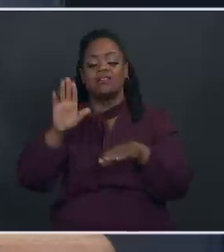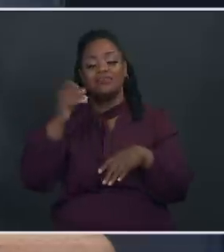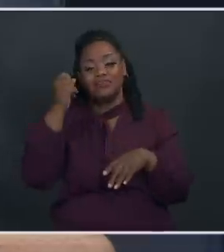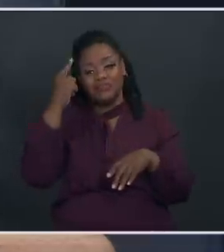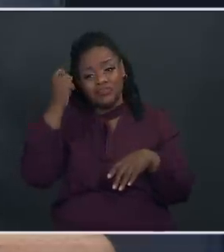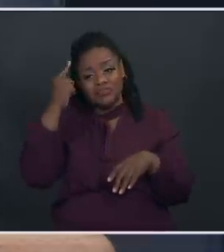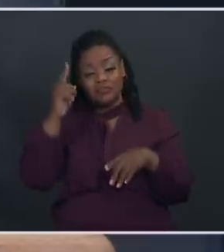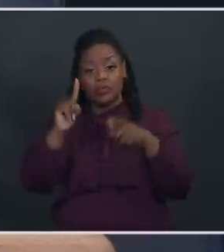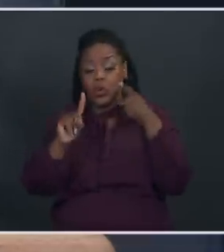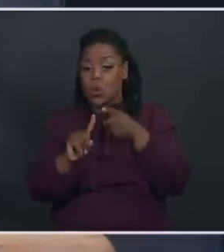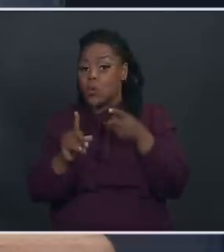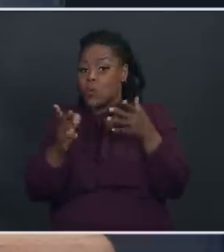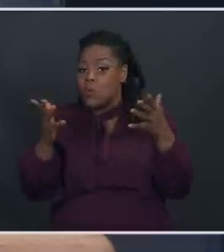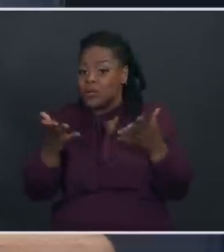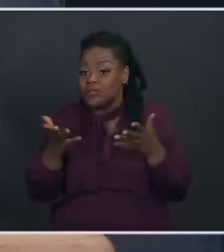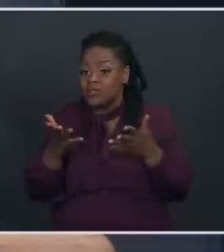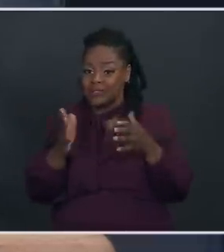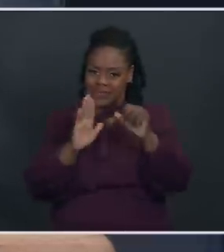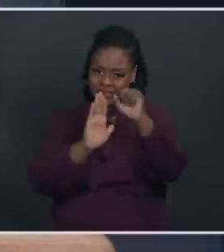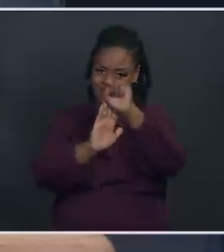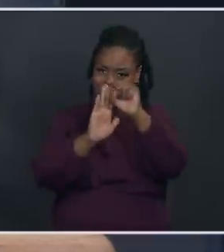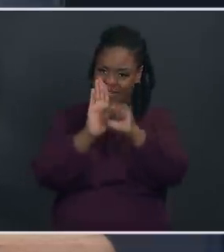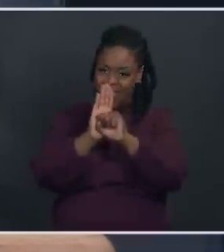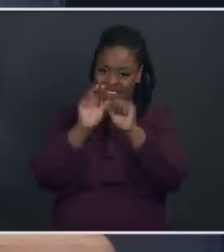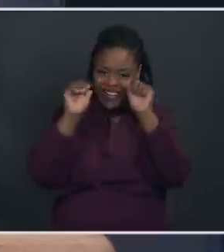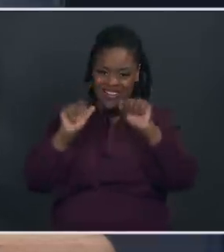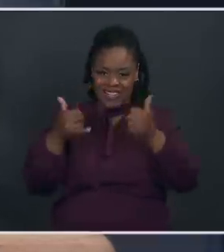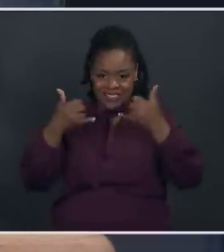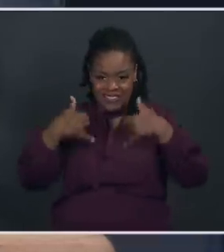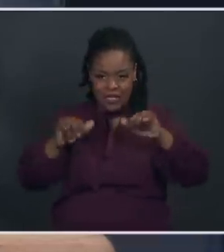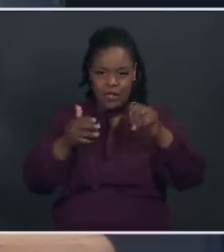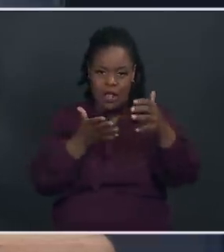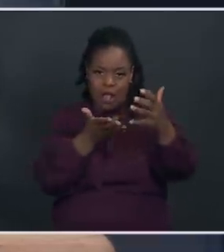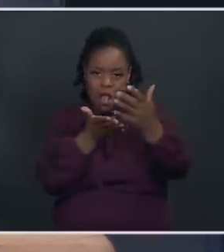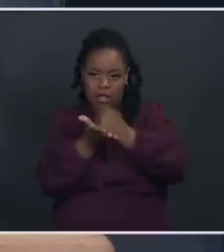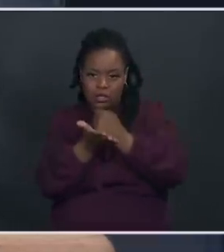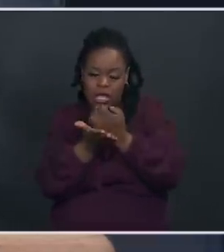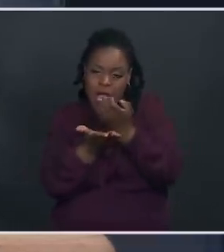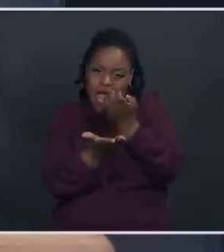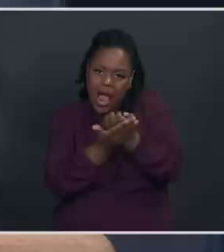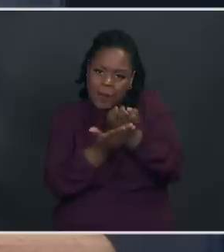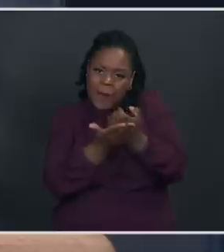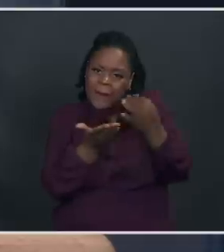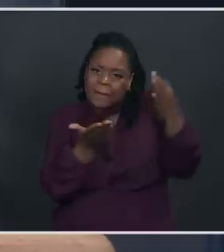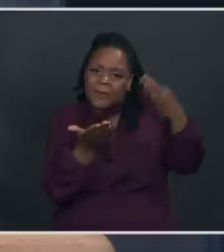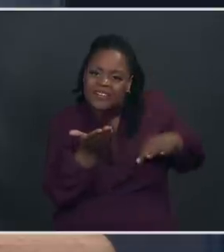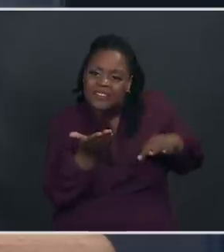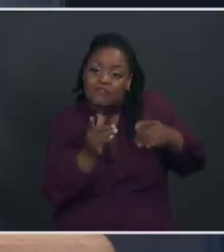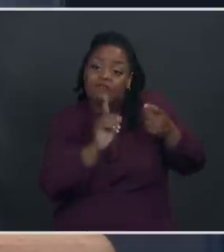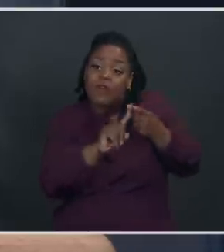to accrue the royalties from -- from both coal and oil and natural gas